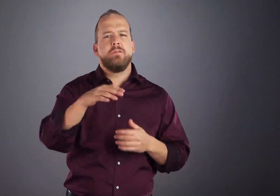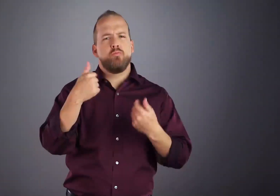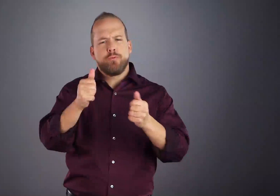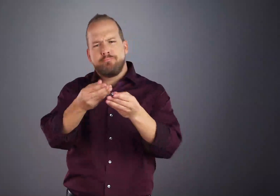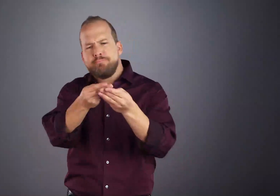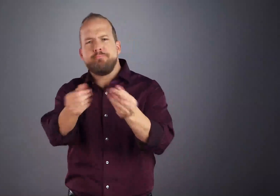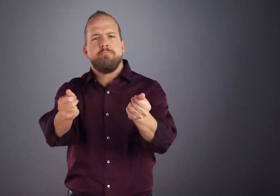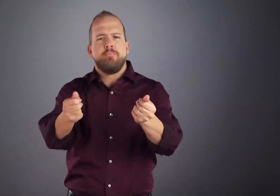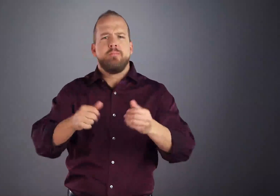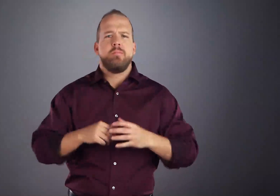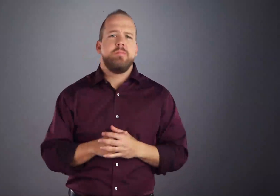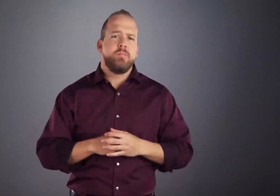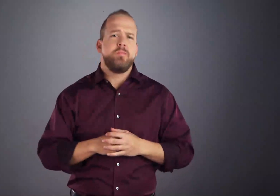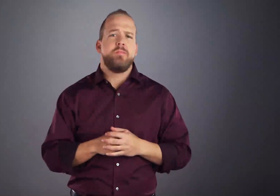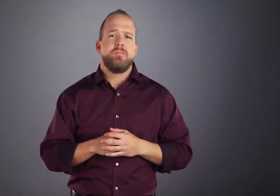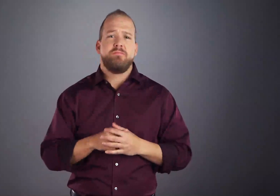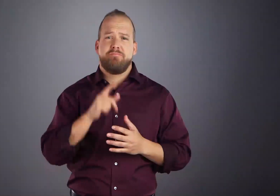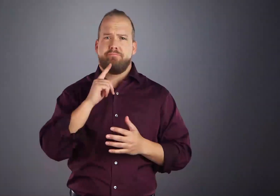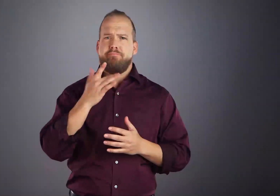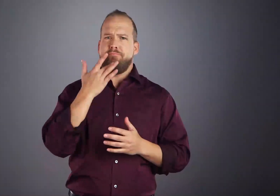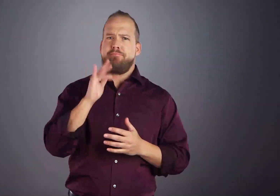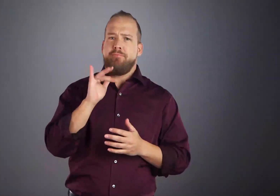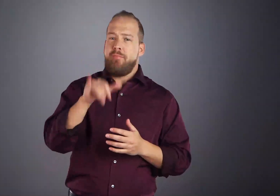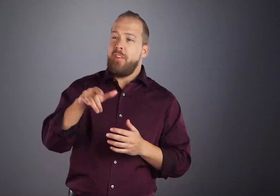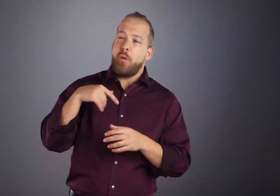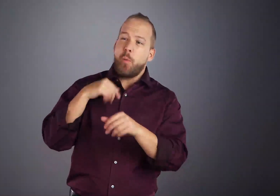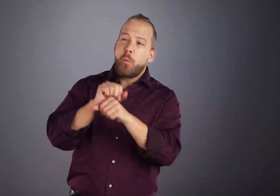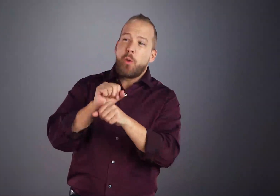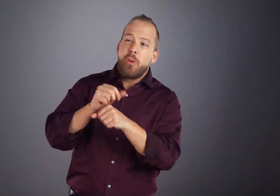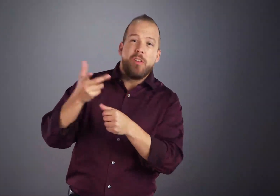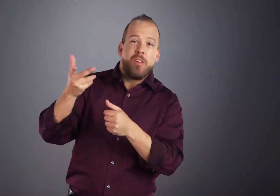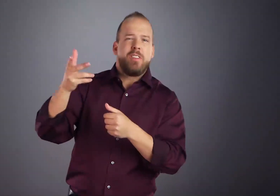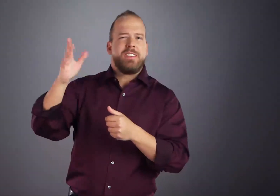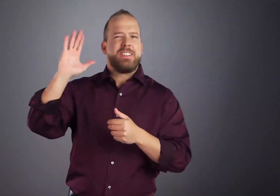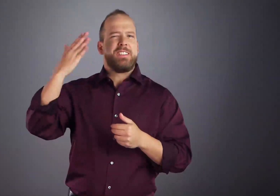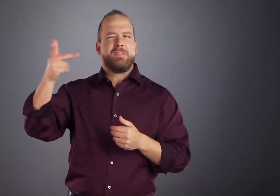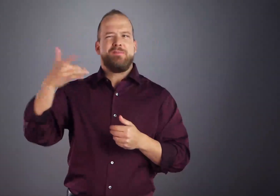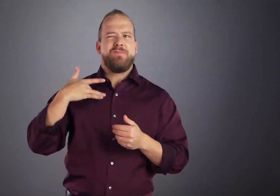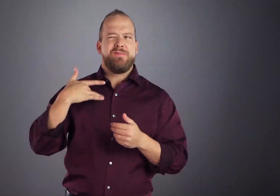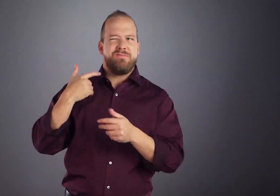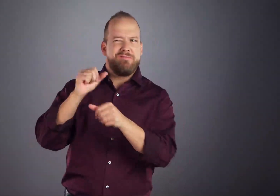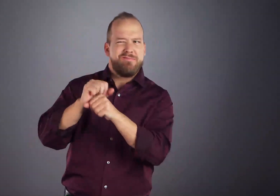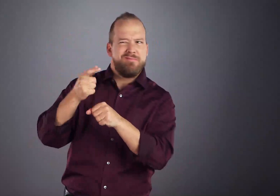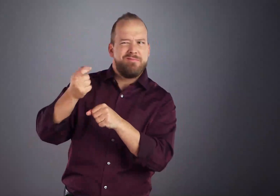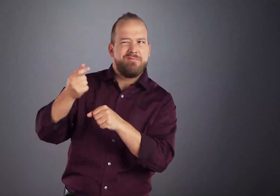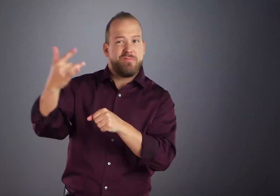to a solution of their problems. It was fortunate, for my old business associates